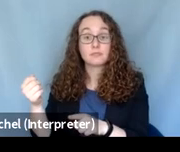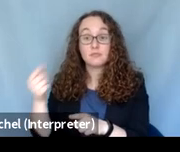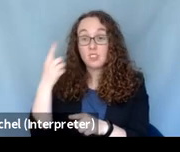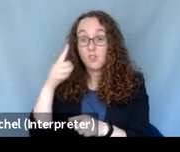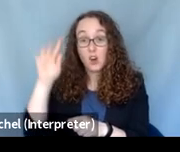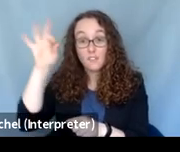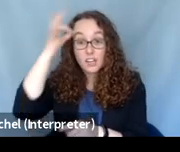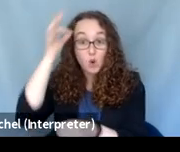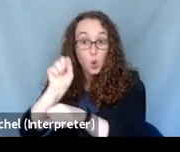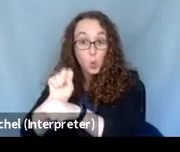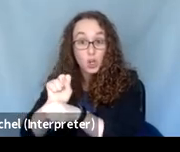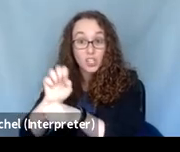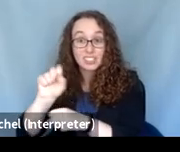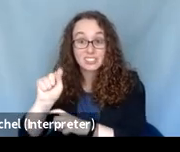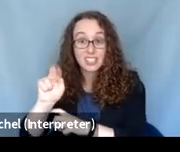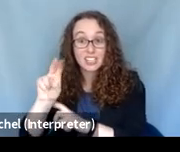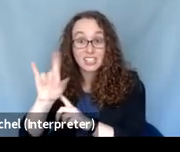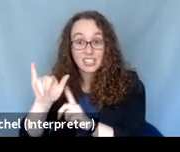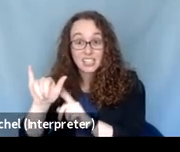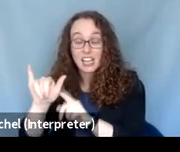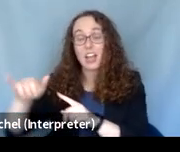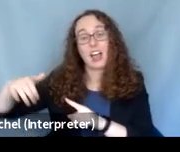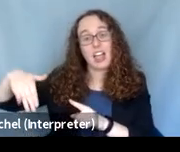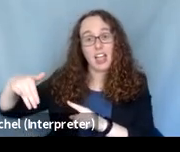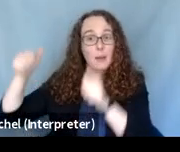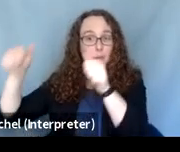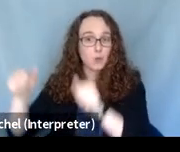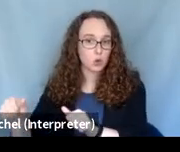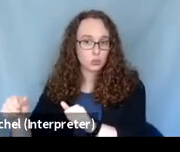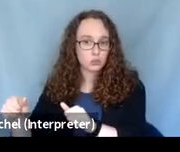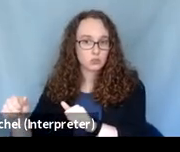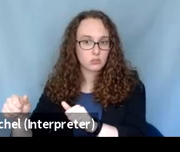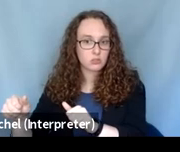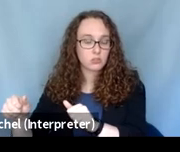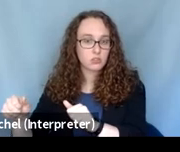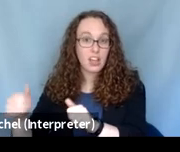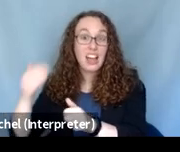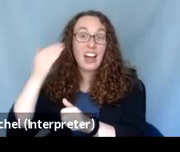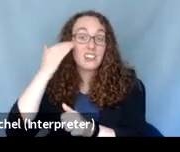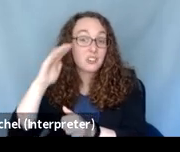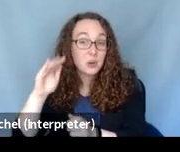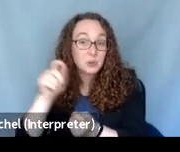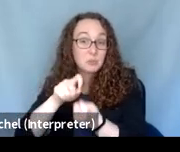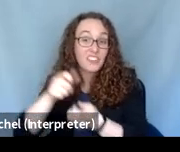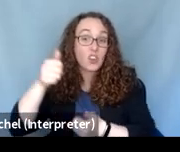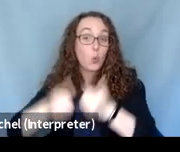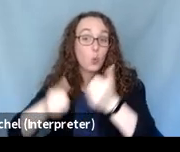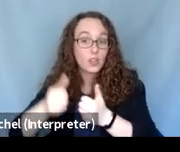and they haven't been posted yet, but they will be but I don't know what positions will be offered through them. It's a